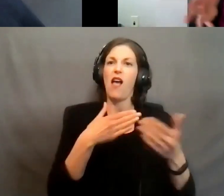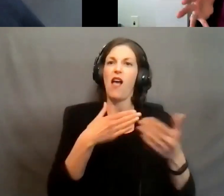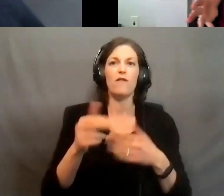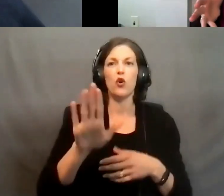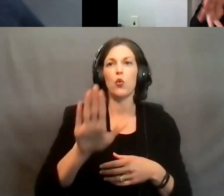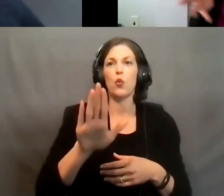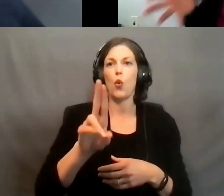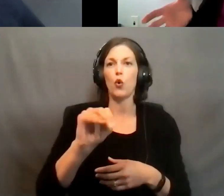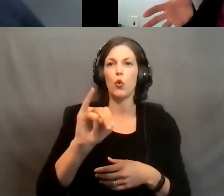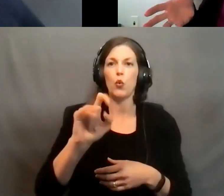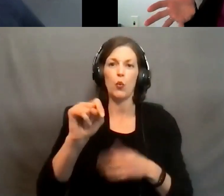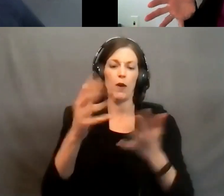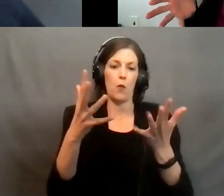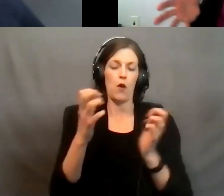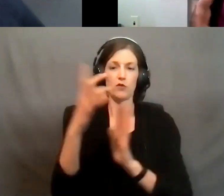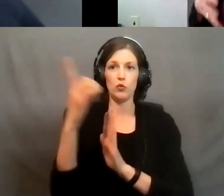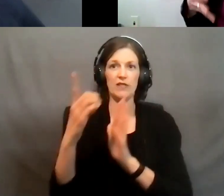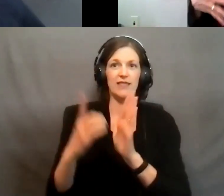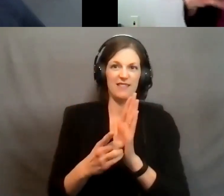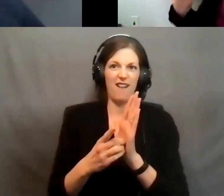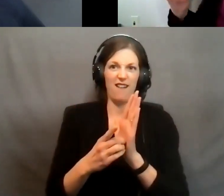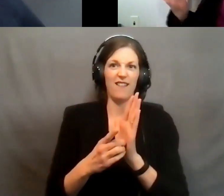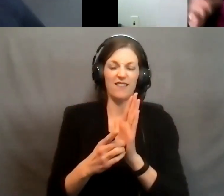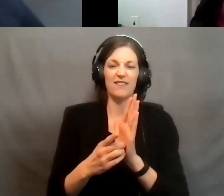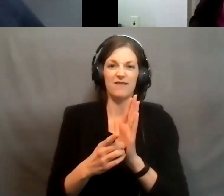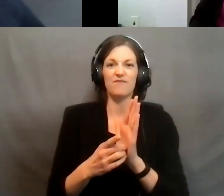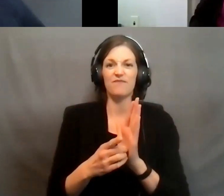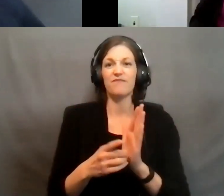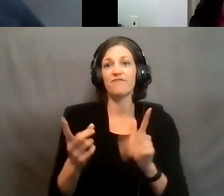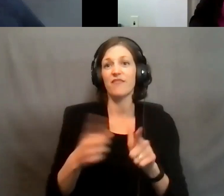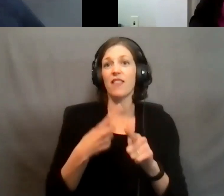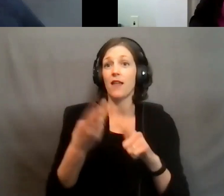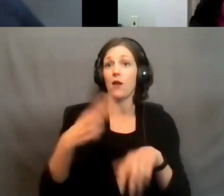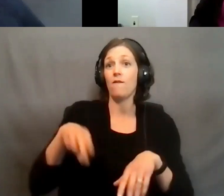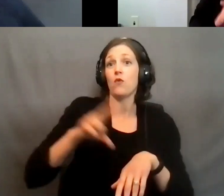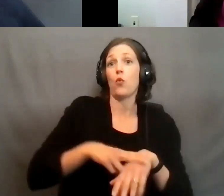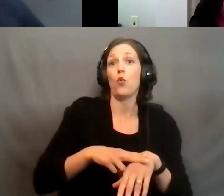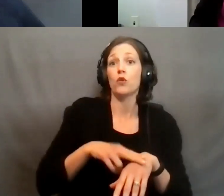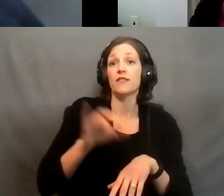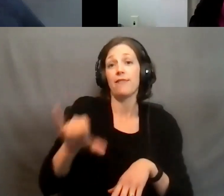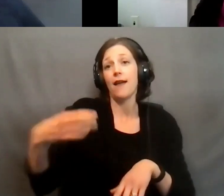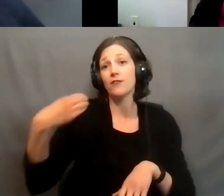13:15:46 to design it . That will be 13:15:52 led by the chair or the VP